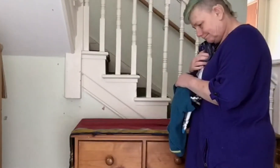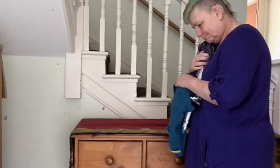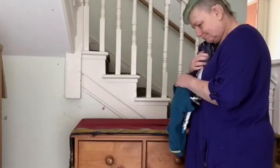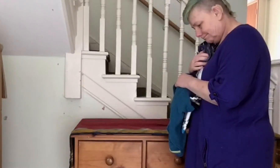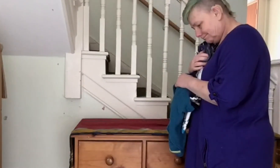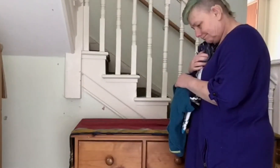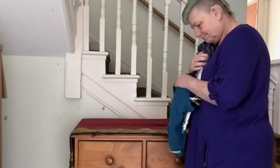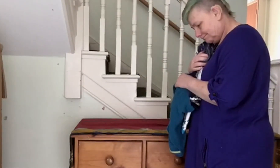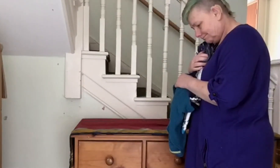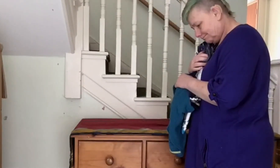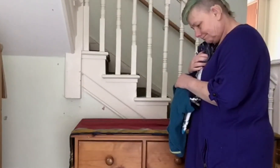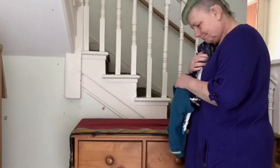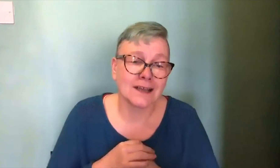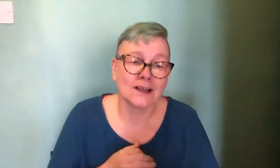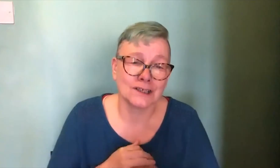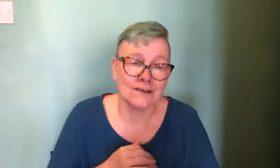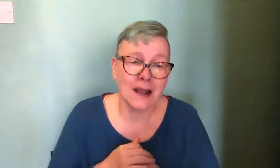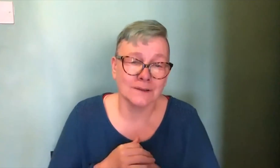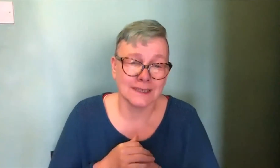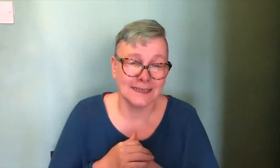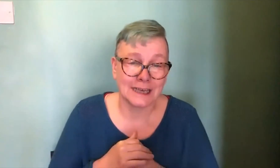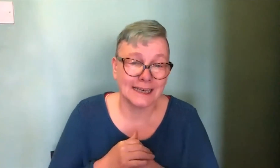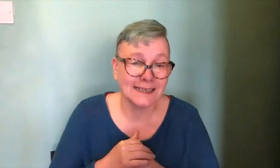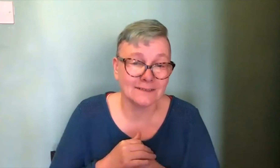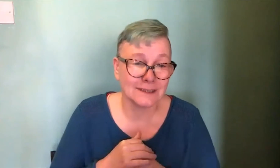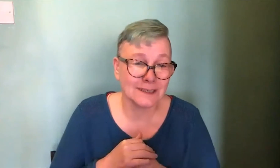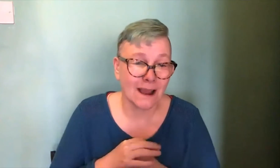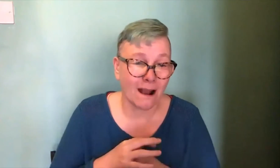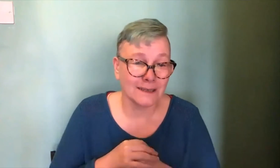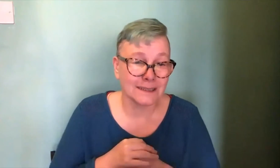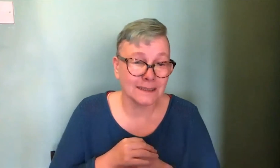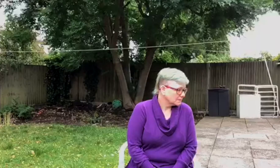take her and cut her out into little stars,